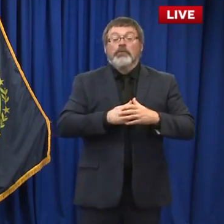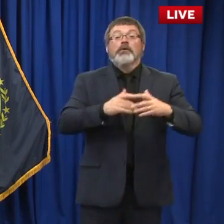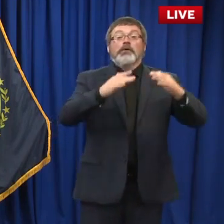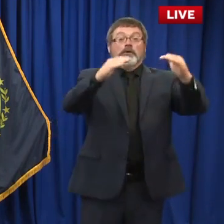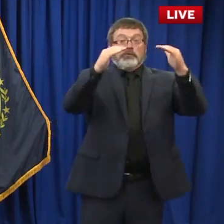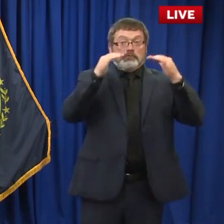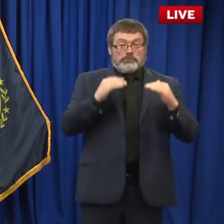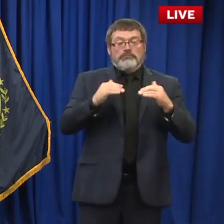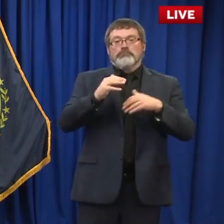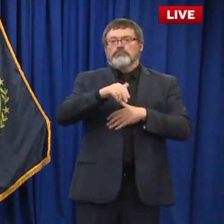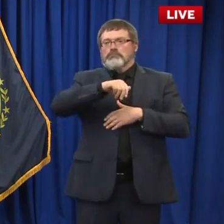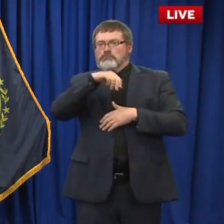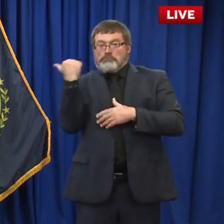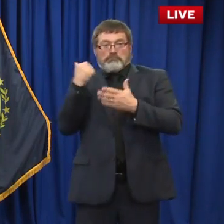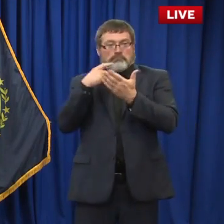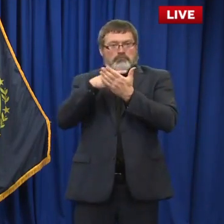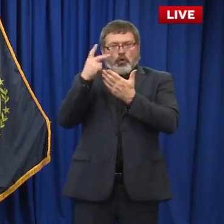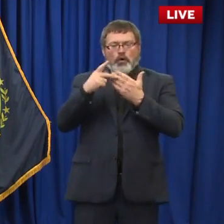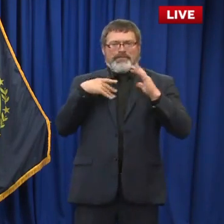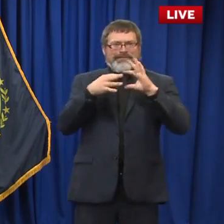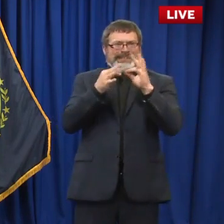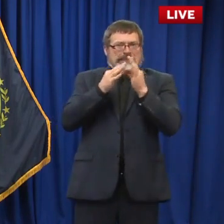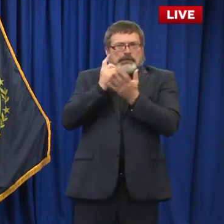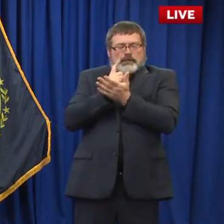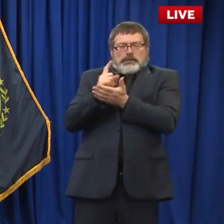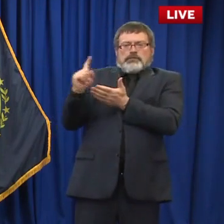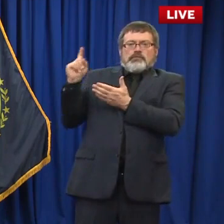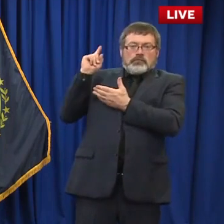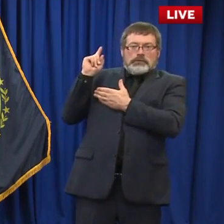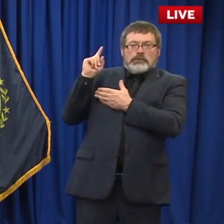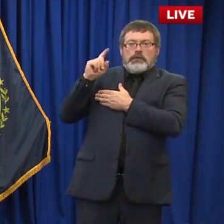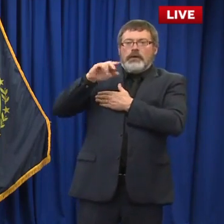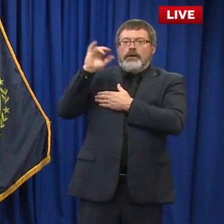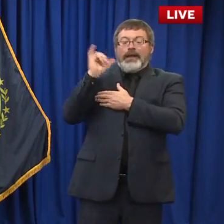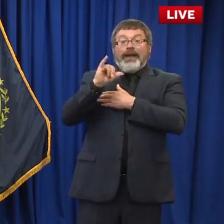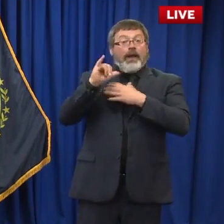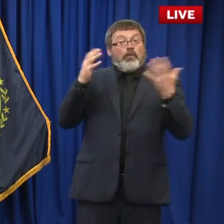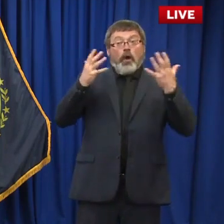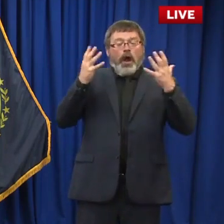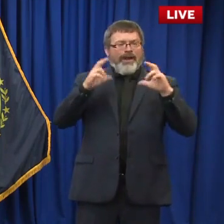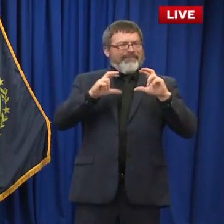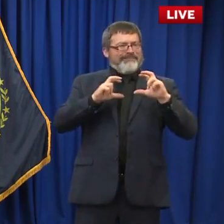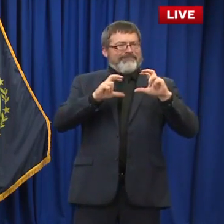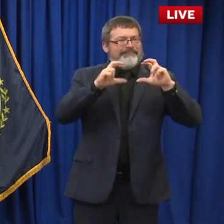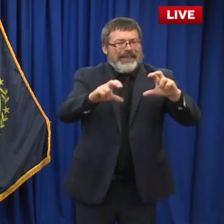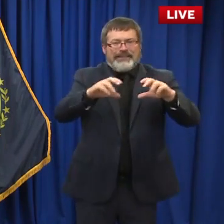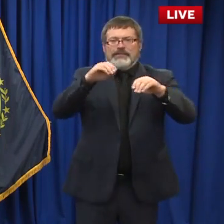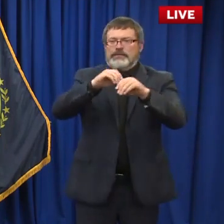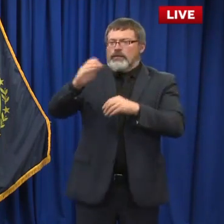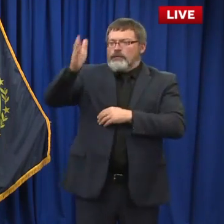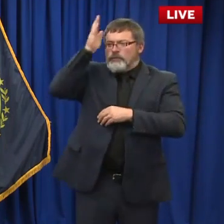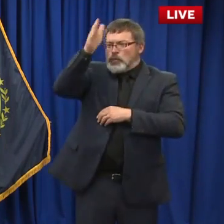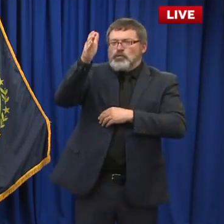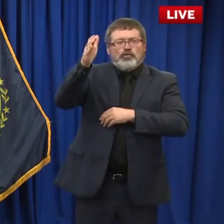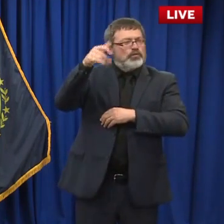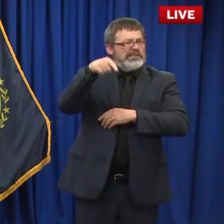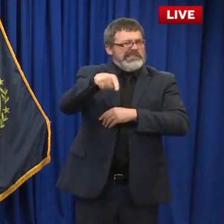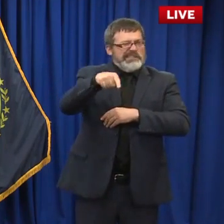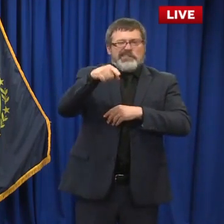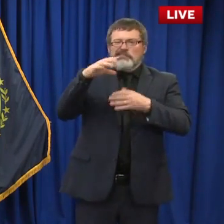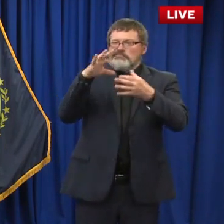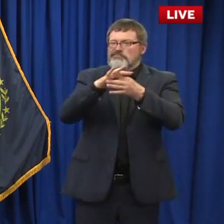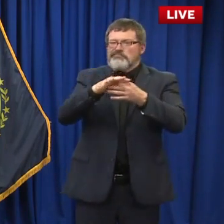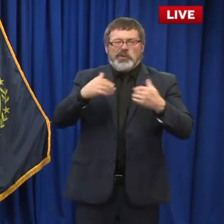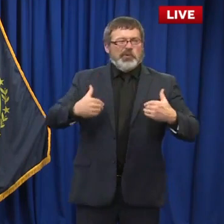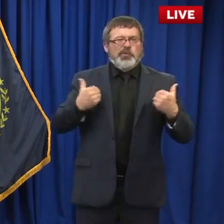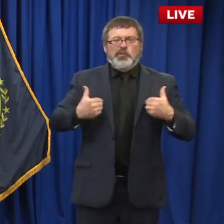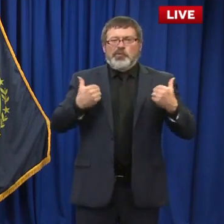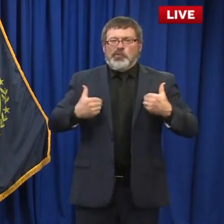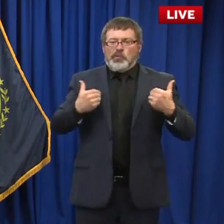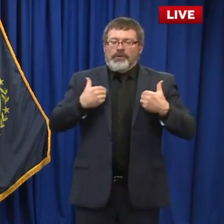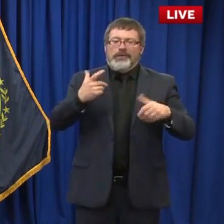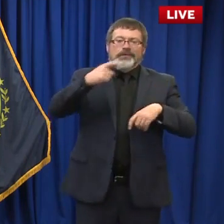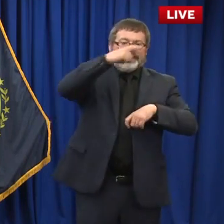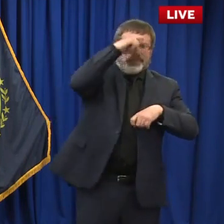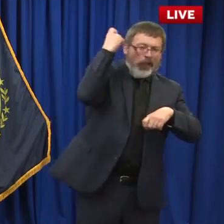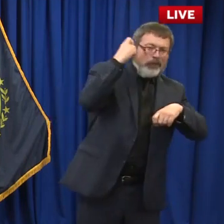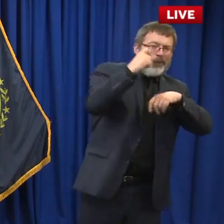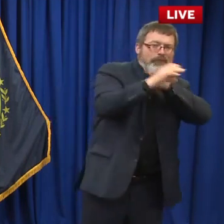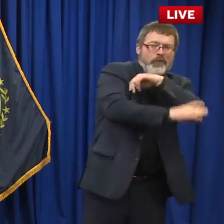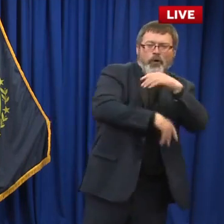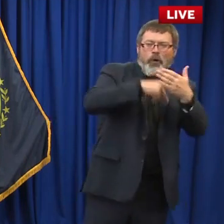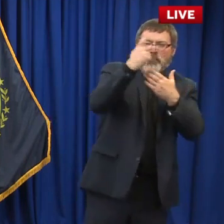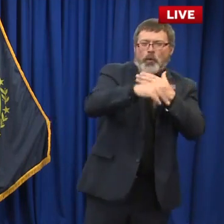ONE OF THE PROGRAMS WE TALKED ABOUT -- I TALKED ABOUT LAST WEEK WAS THE INVESTMENT IN THE FUTURE FUND, AND THIS WAS THE SUMMER PROGRAMMING DOLLARS THAT WE ALLOCATED TO A VARIETY OF